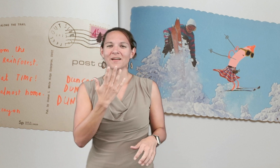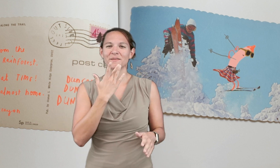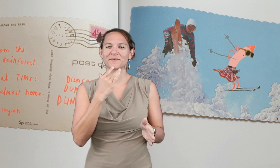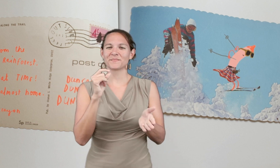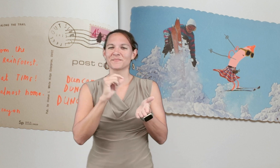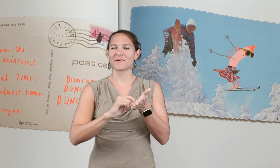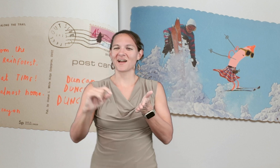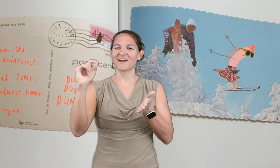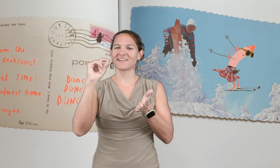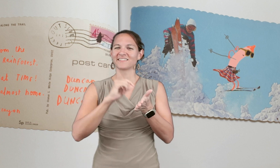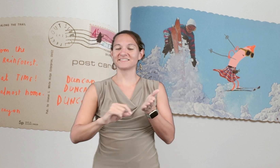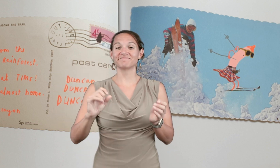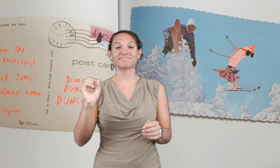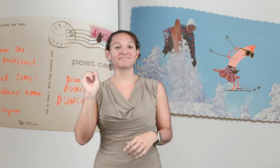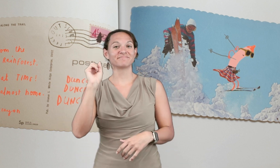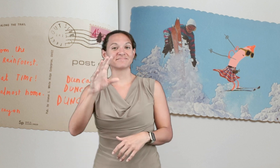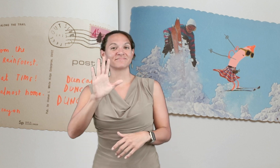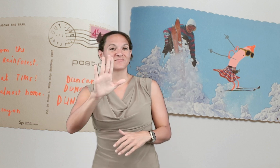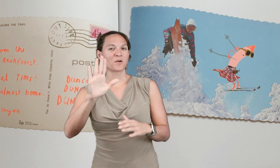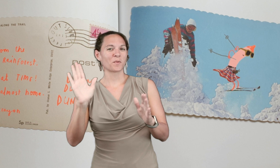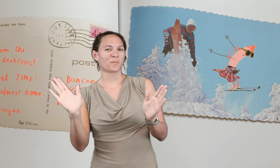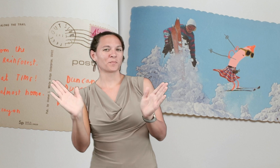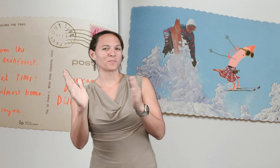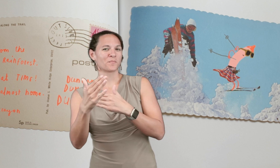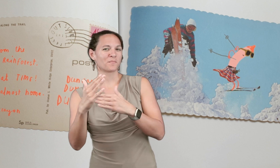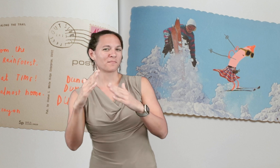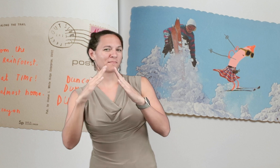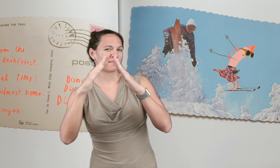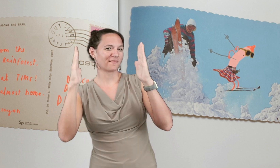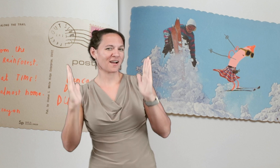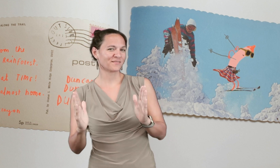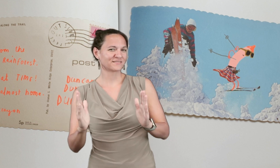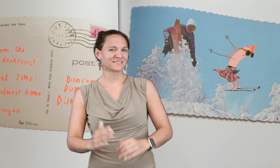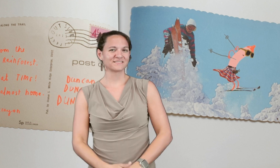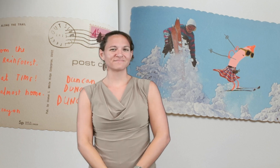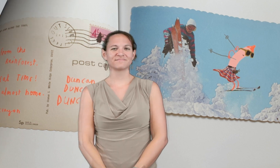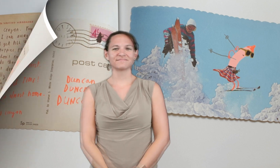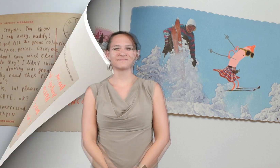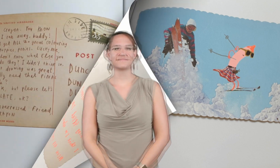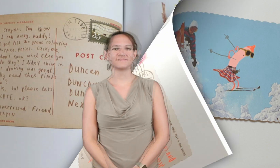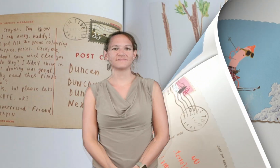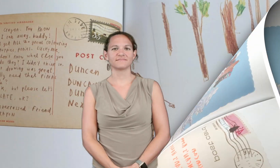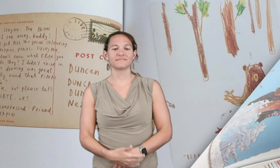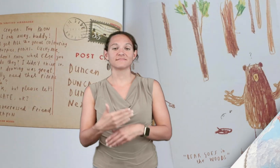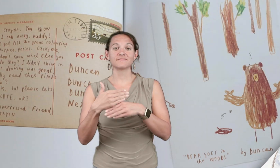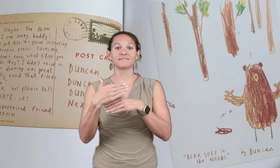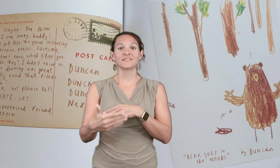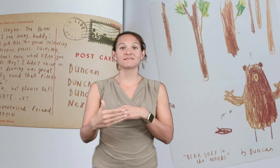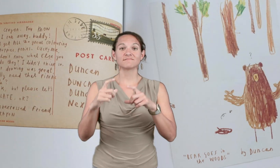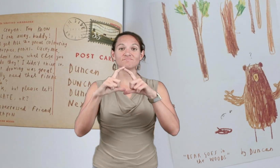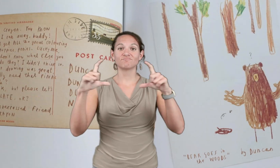You Neon Red Crayon. Sent to your room in this house.”